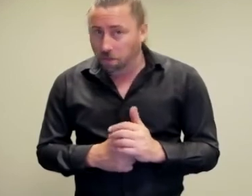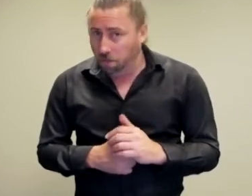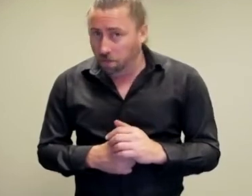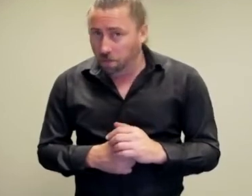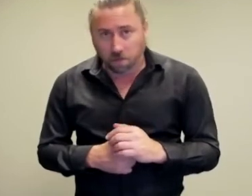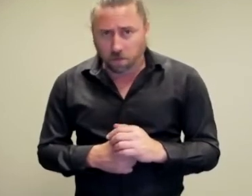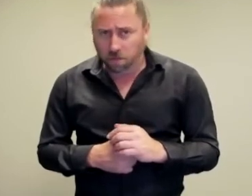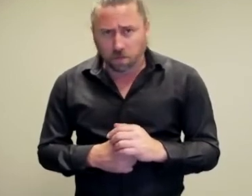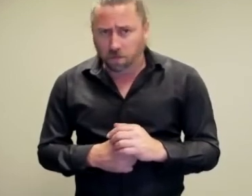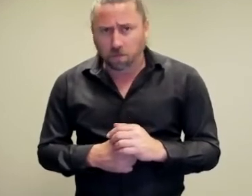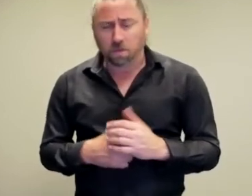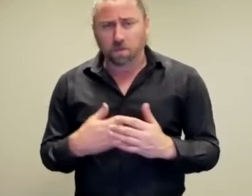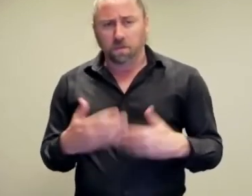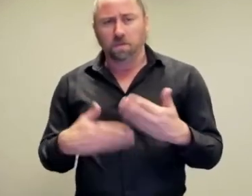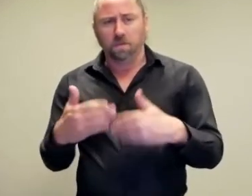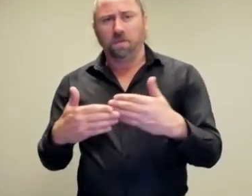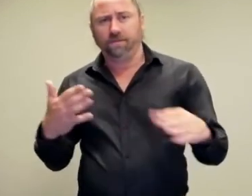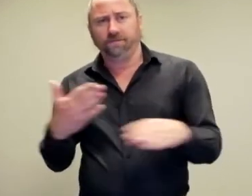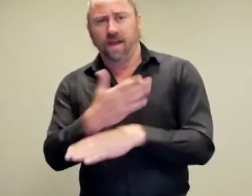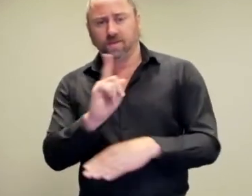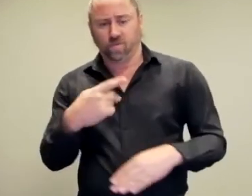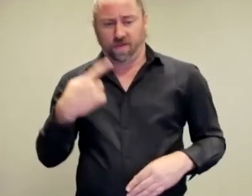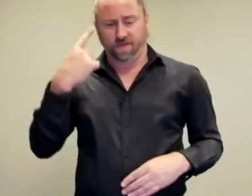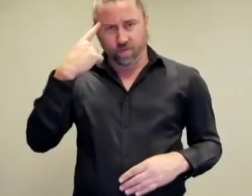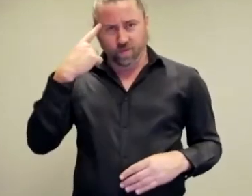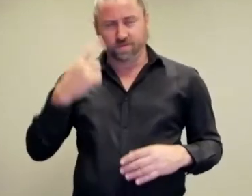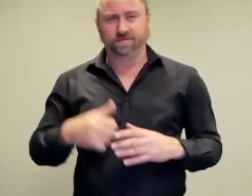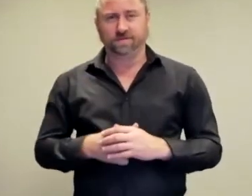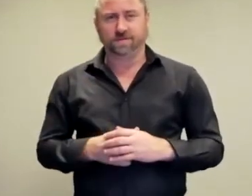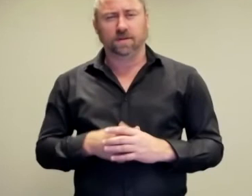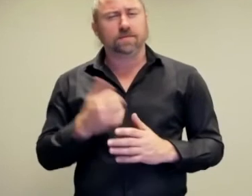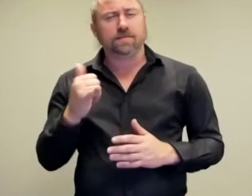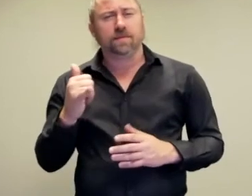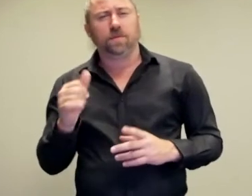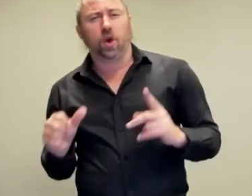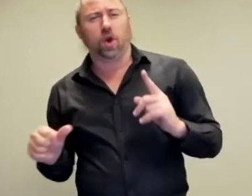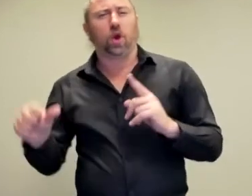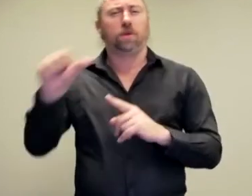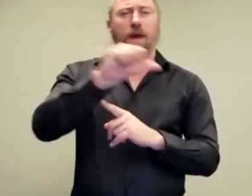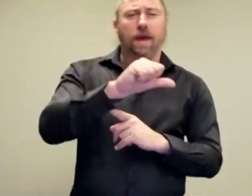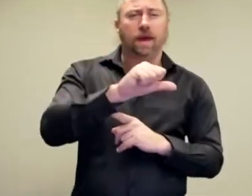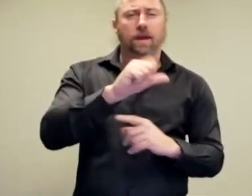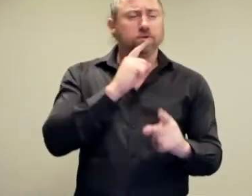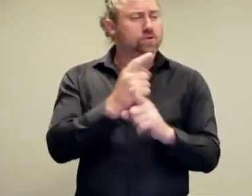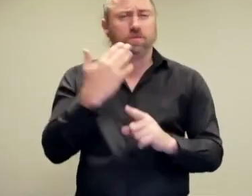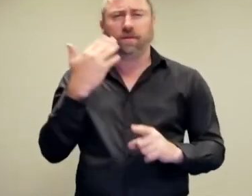So I have moved through these a little bit faster than I anticipated. I might go back to a point I was going to make about this work